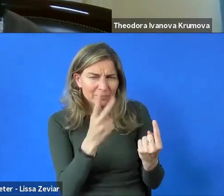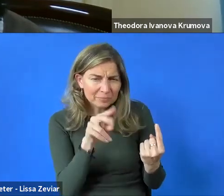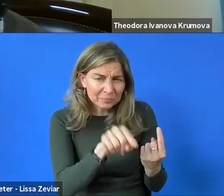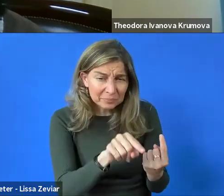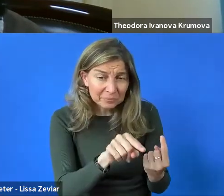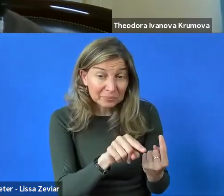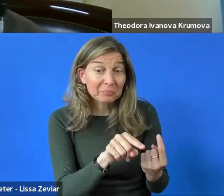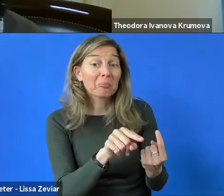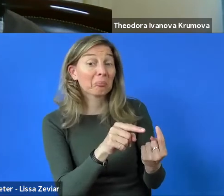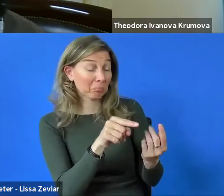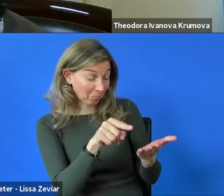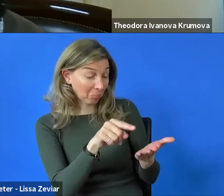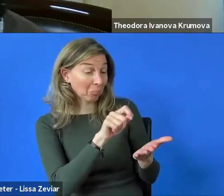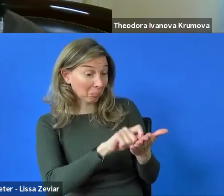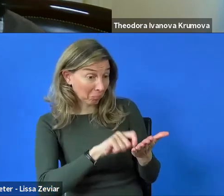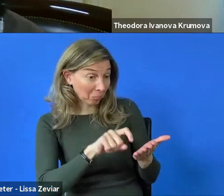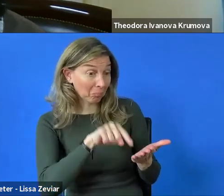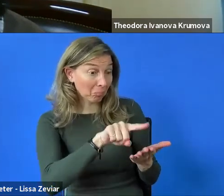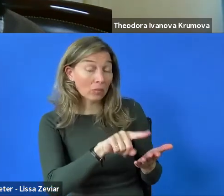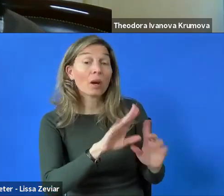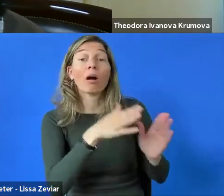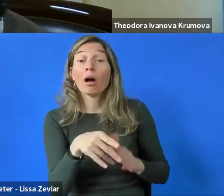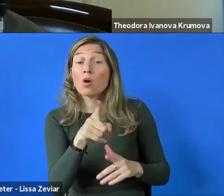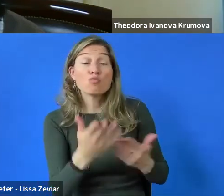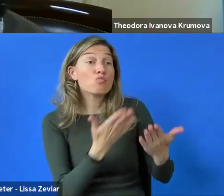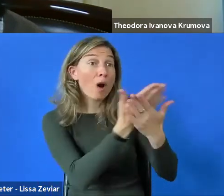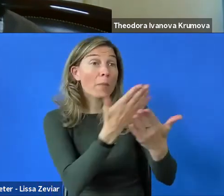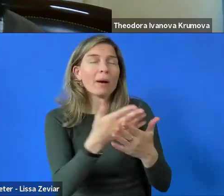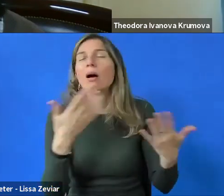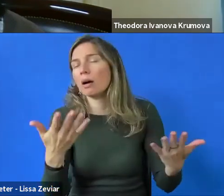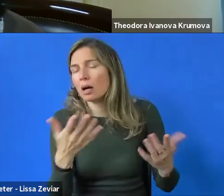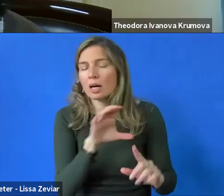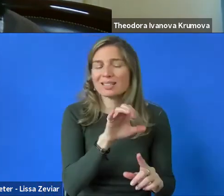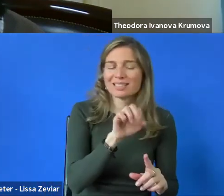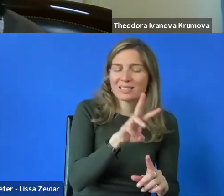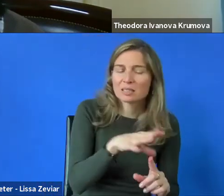for instance, issued by CEDAW or CRPD and then,